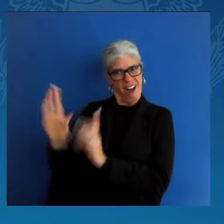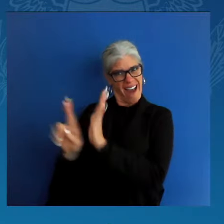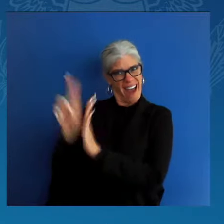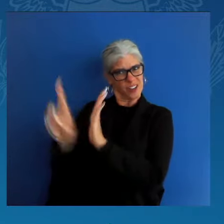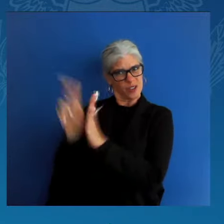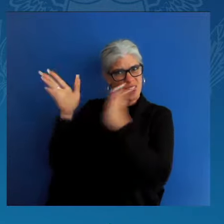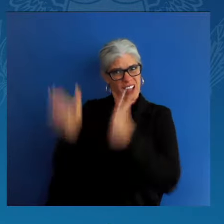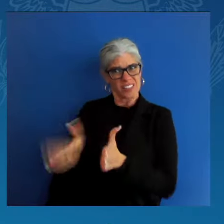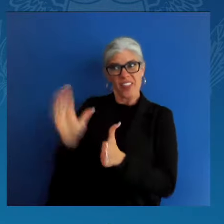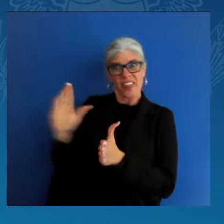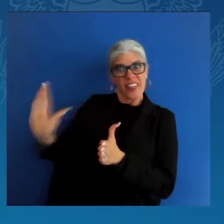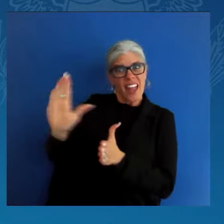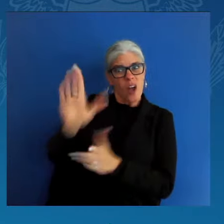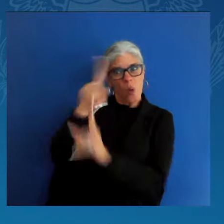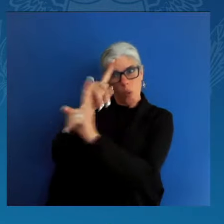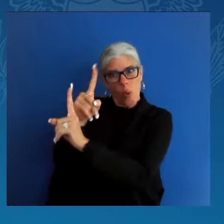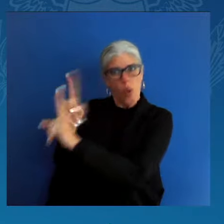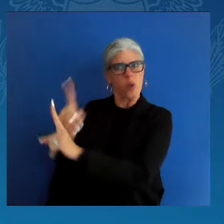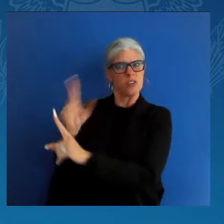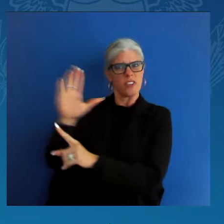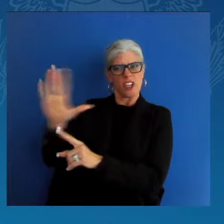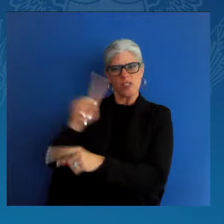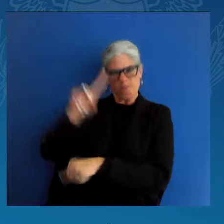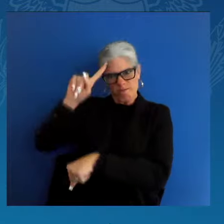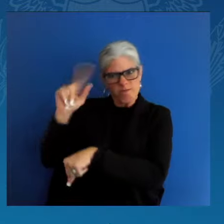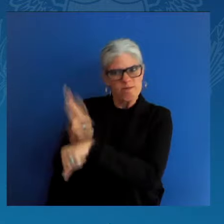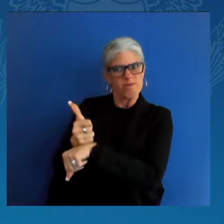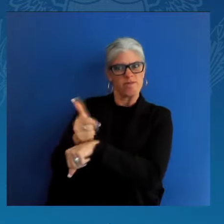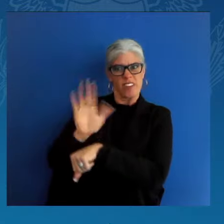are helping to lead our nation and the world back to the Moon.